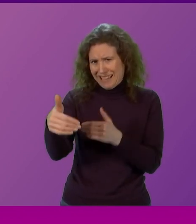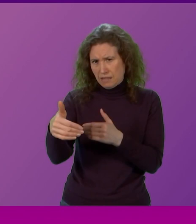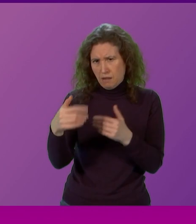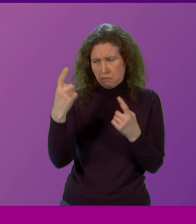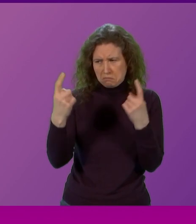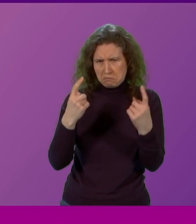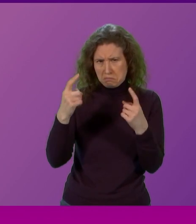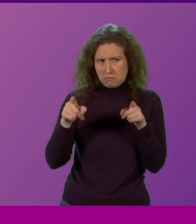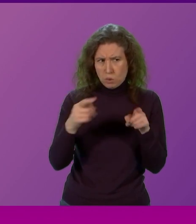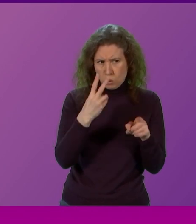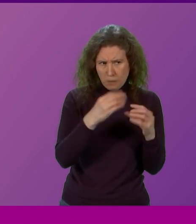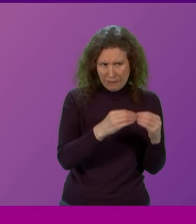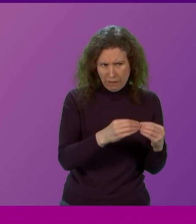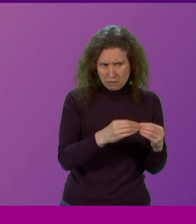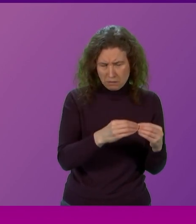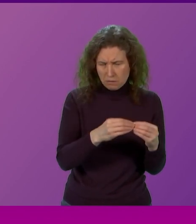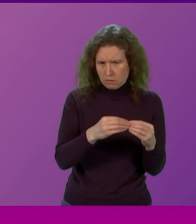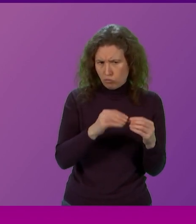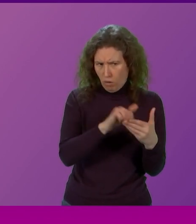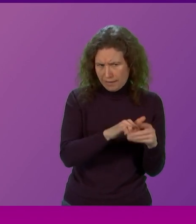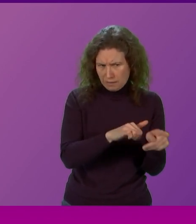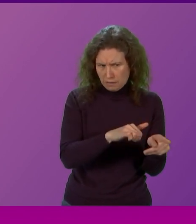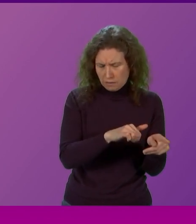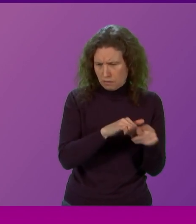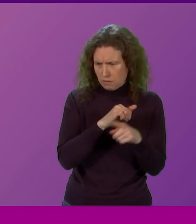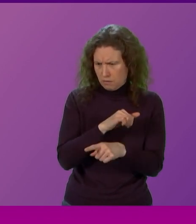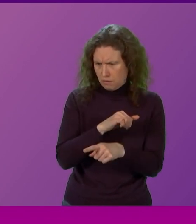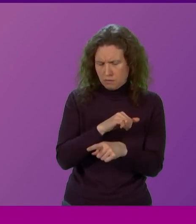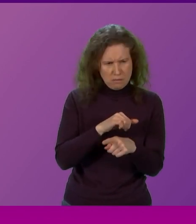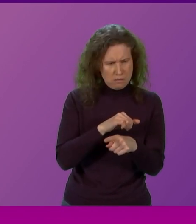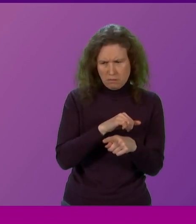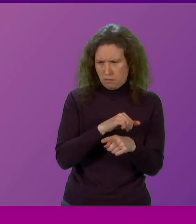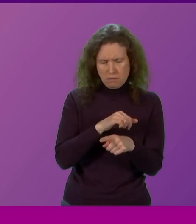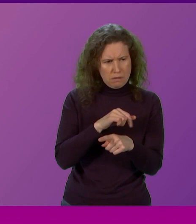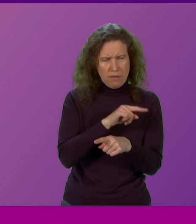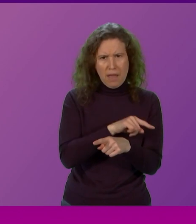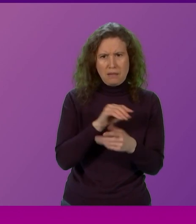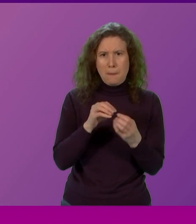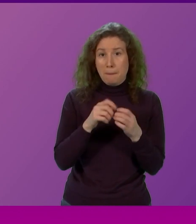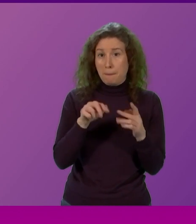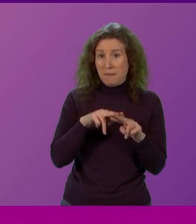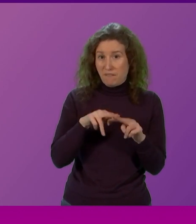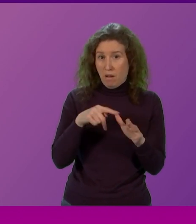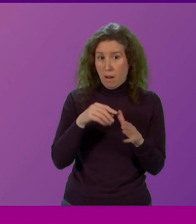If the 2 billion figure is correct, is Biffa being paid to collect 1 billion containers